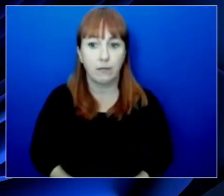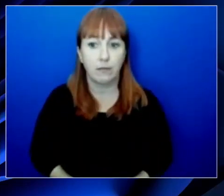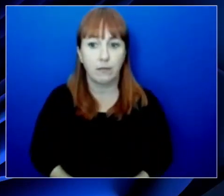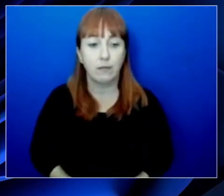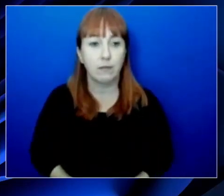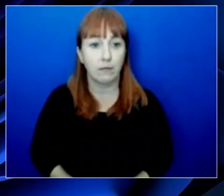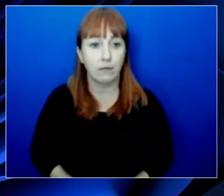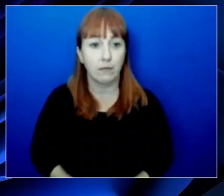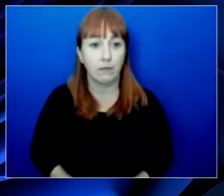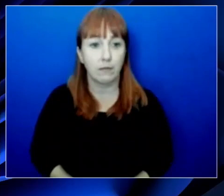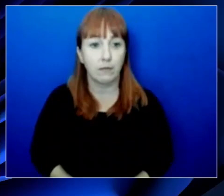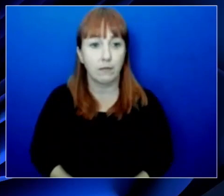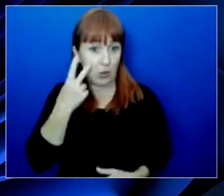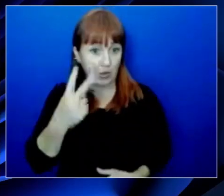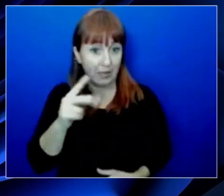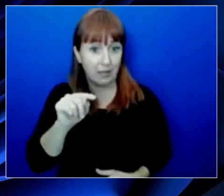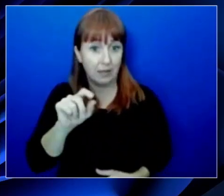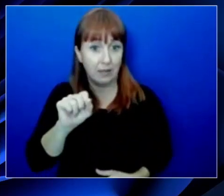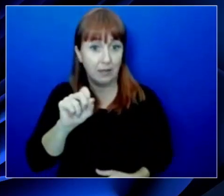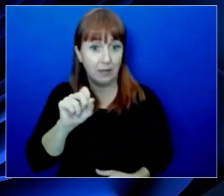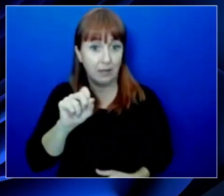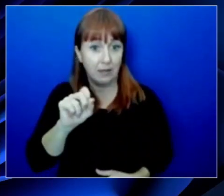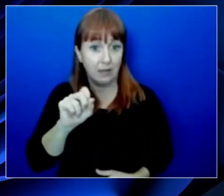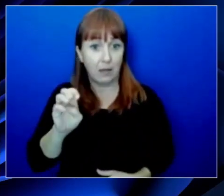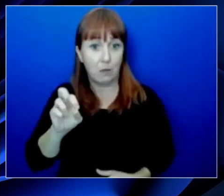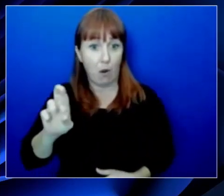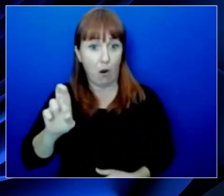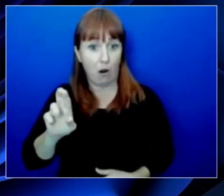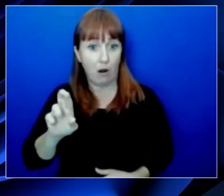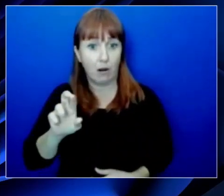and I'm in the taskbar settings now and I'm going to press the tab key.